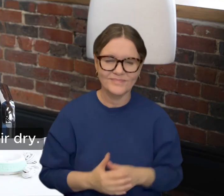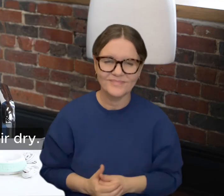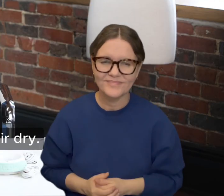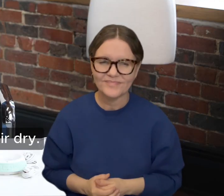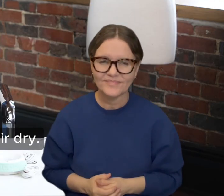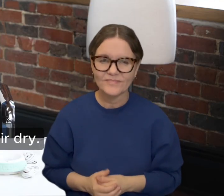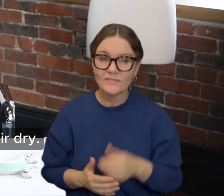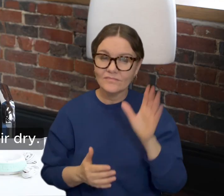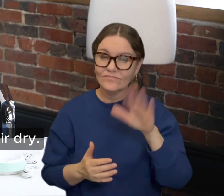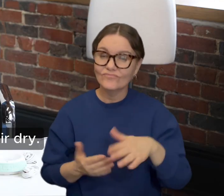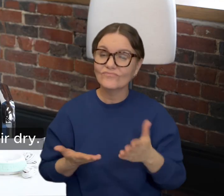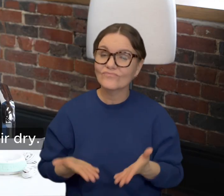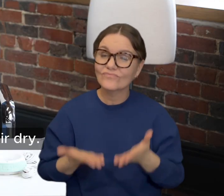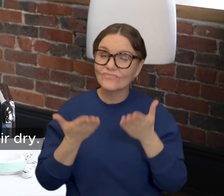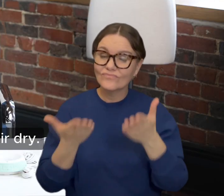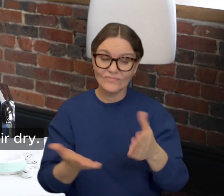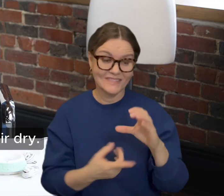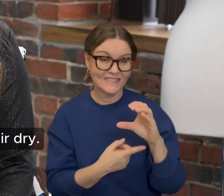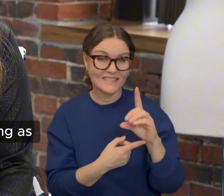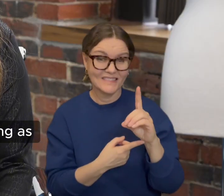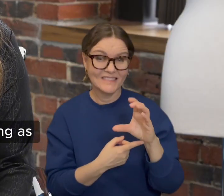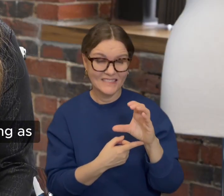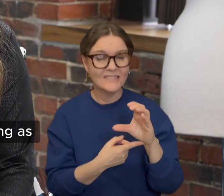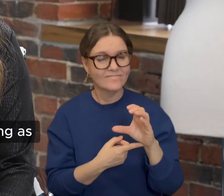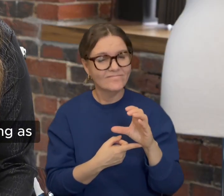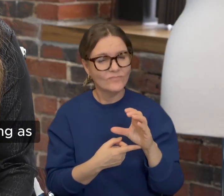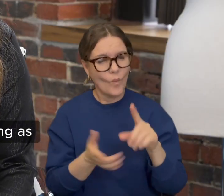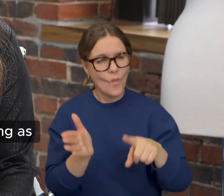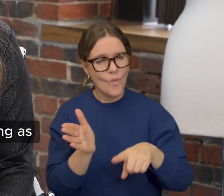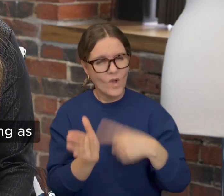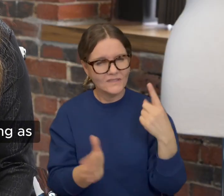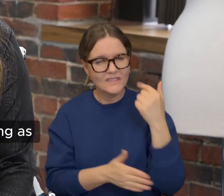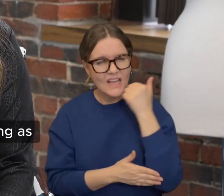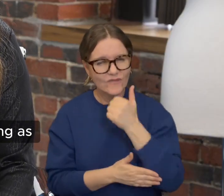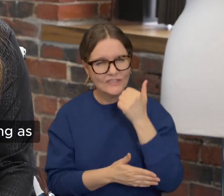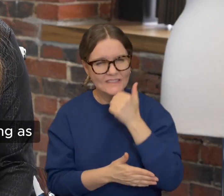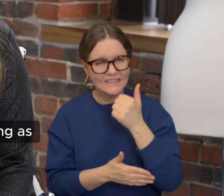in a separate container and air dry Willow recommends sanitizing as needed